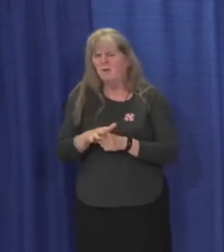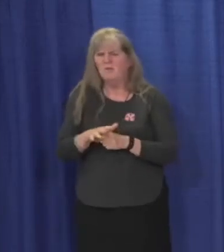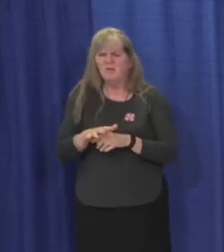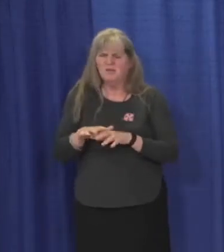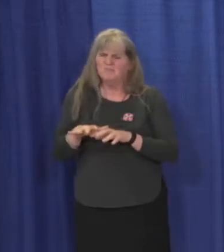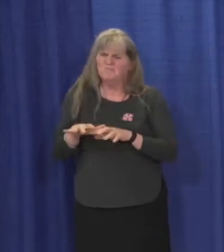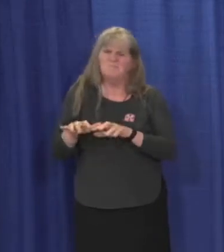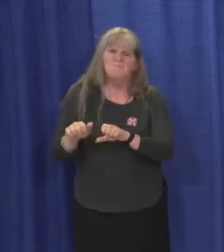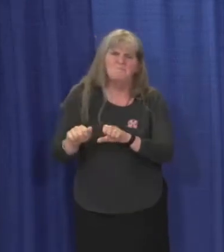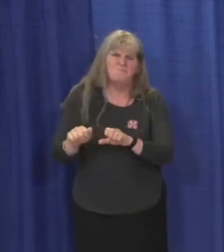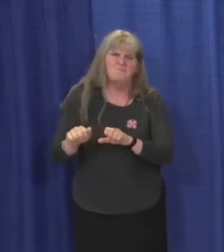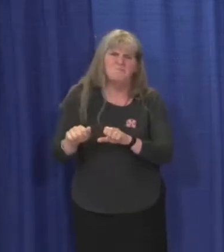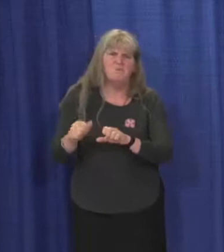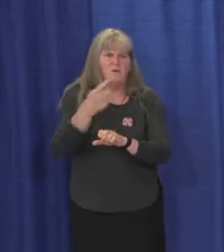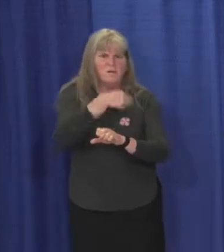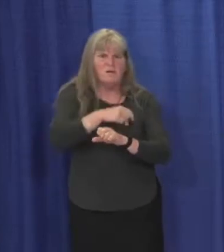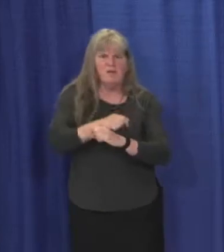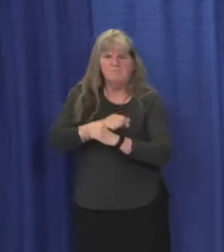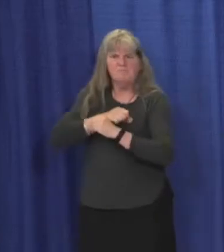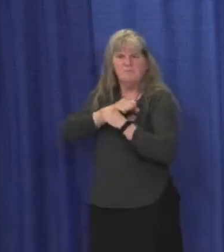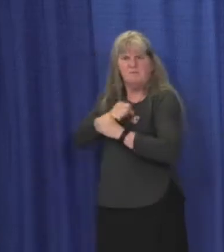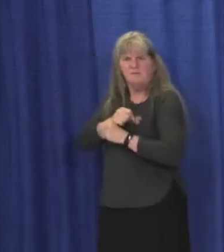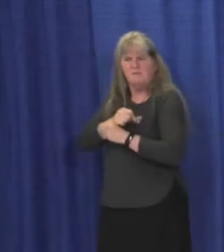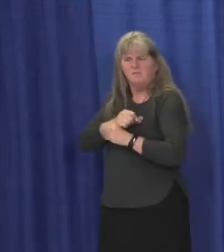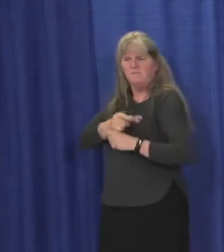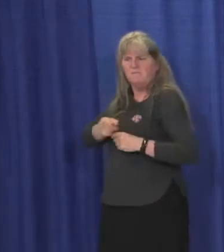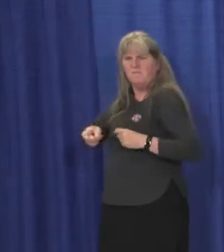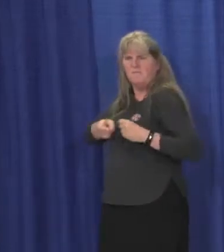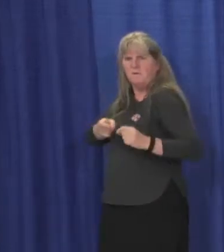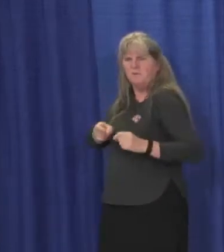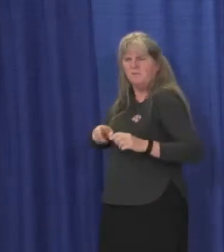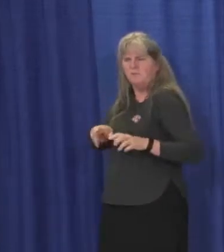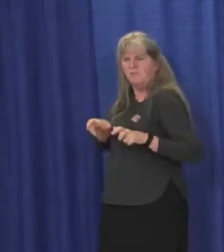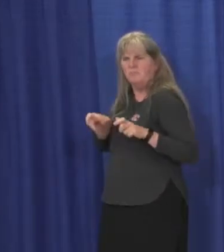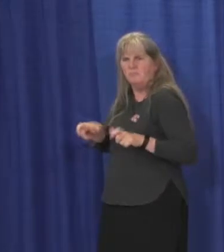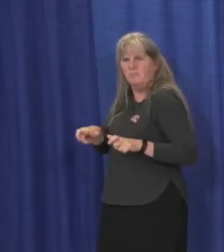unless we take the necessary steps and do everything and our power to get it back under